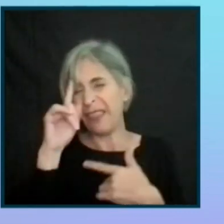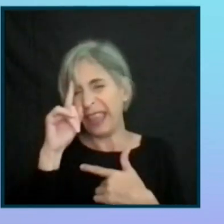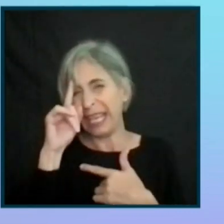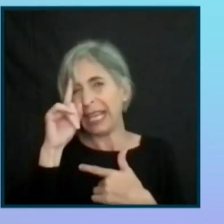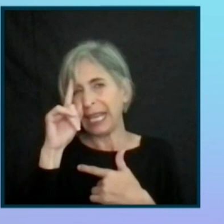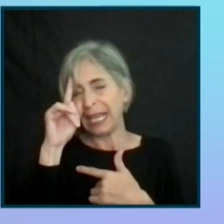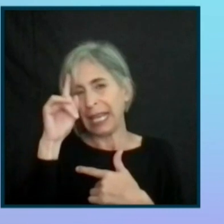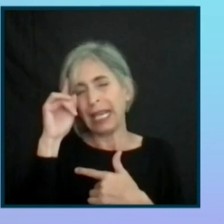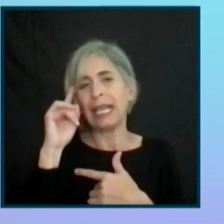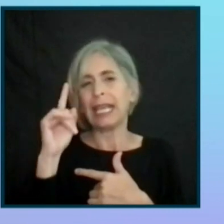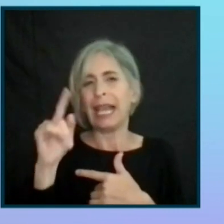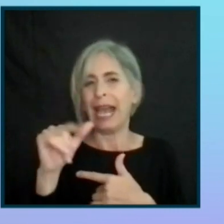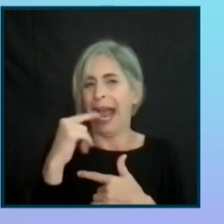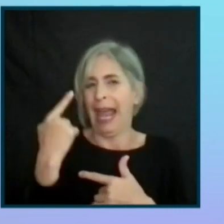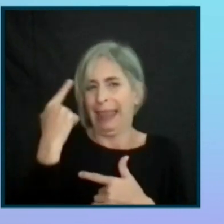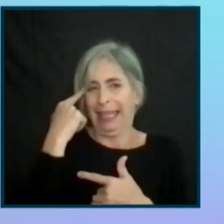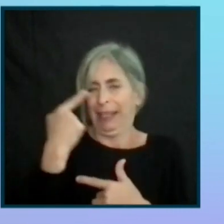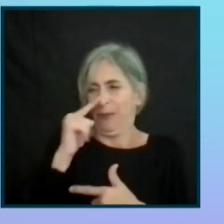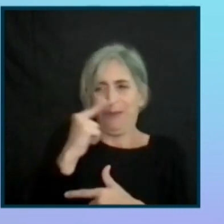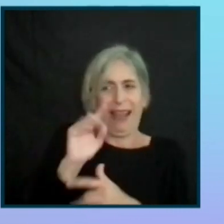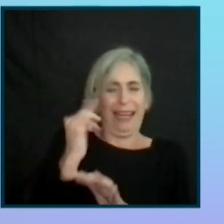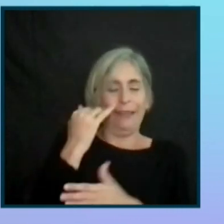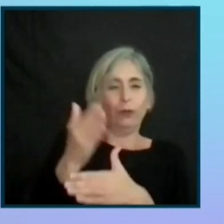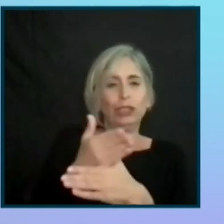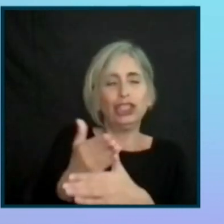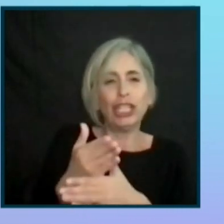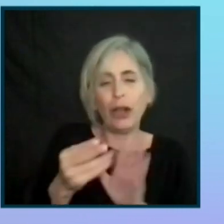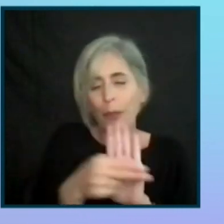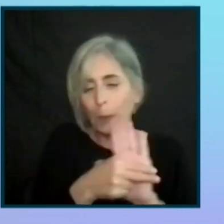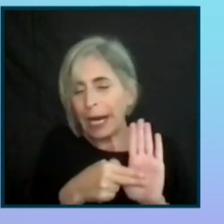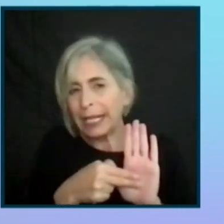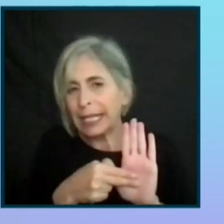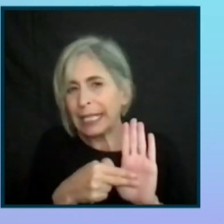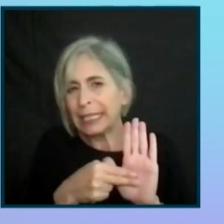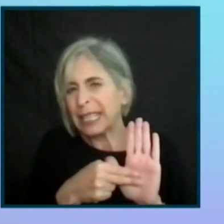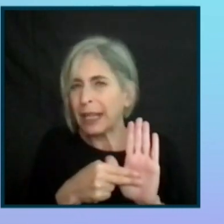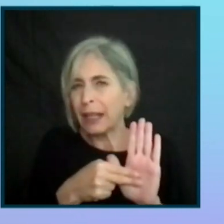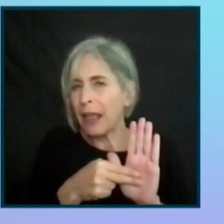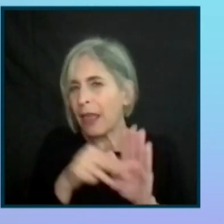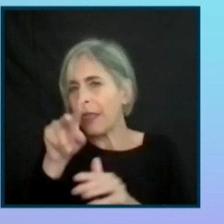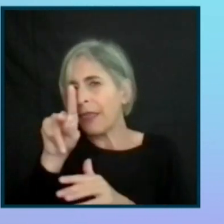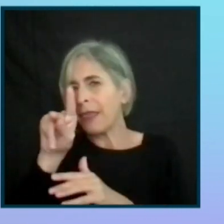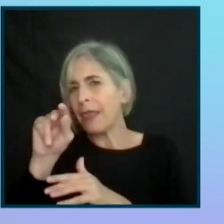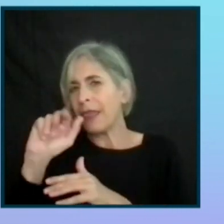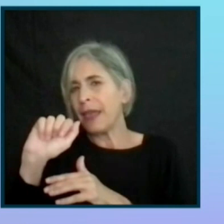I don't think he would mind if we kind of share the branding, it was something like the Path to GAAD or the Road to GAAD,